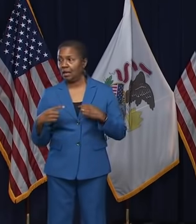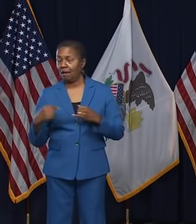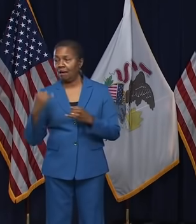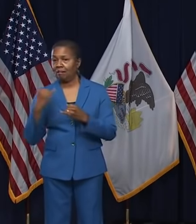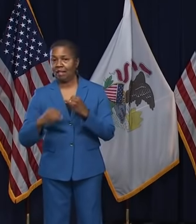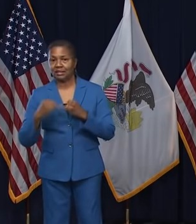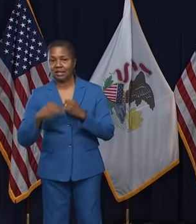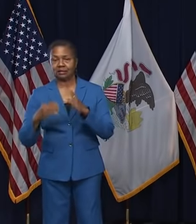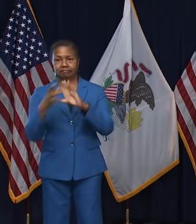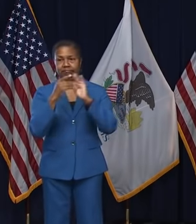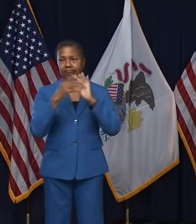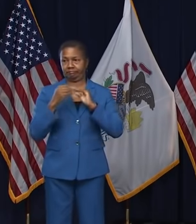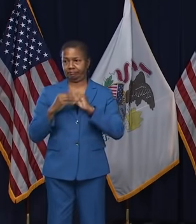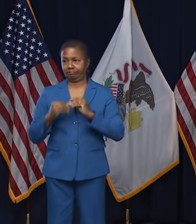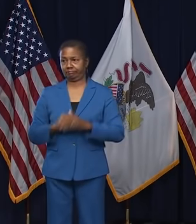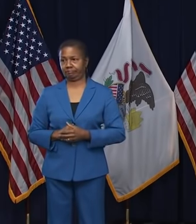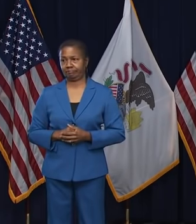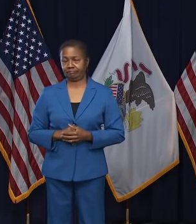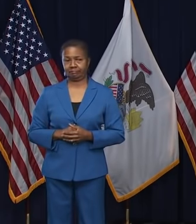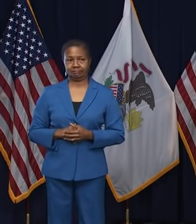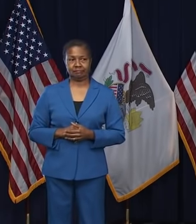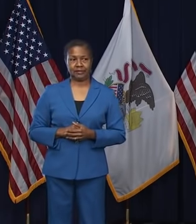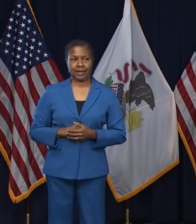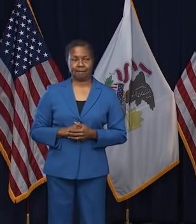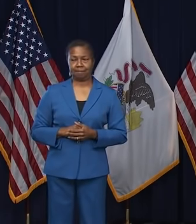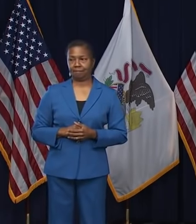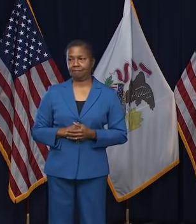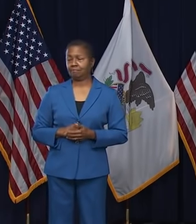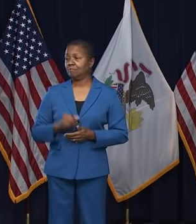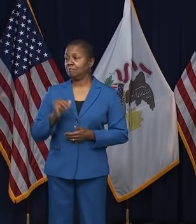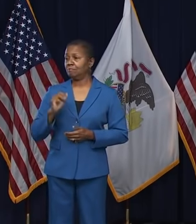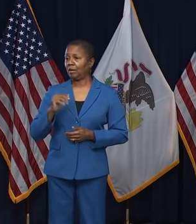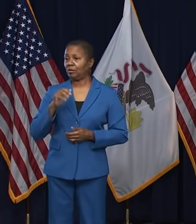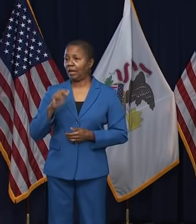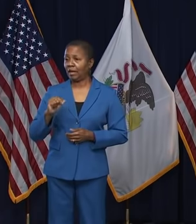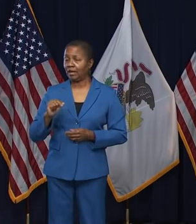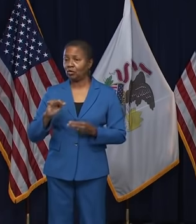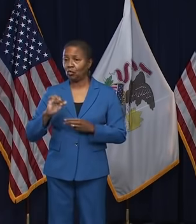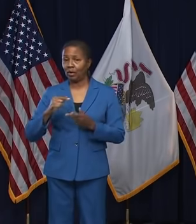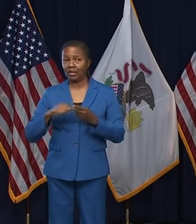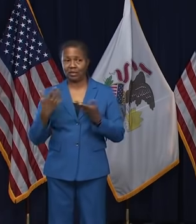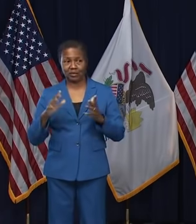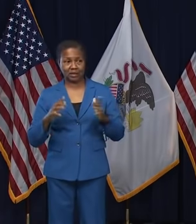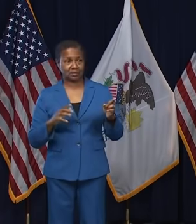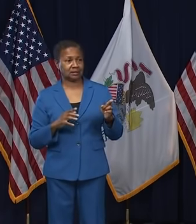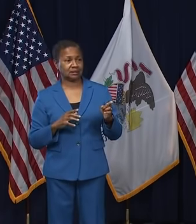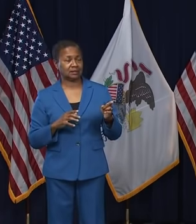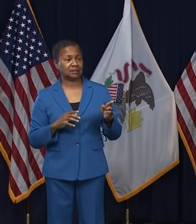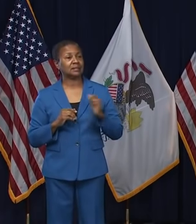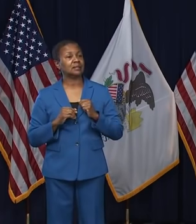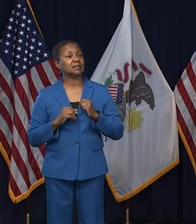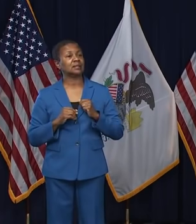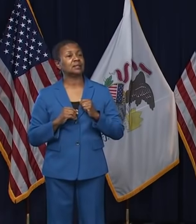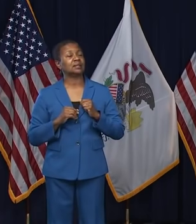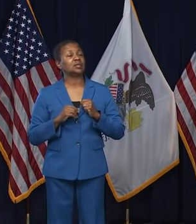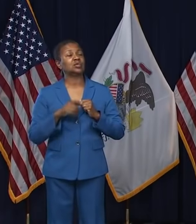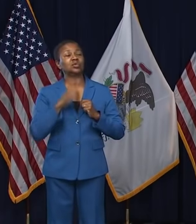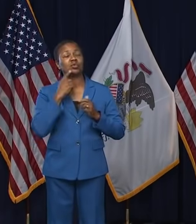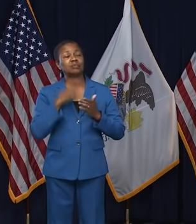problem in of any region. All